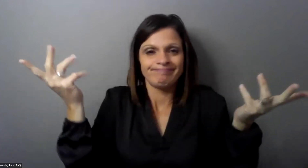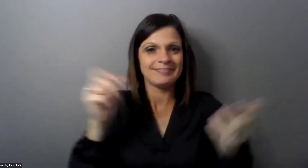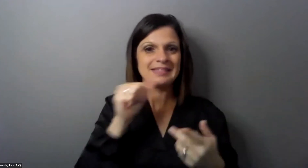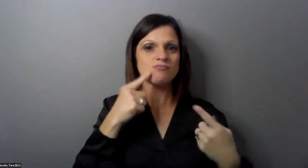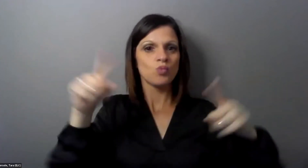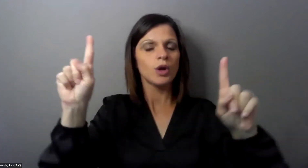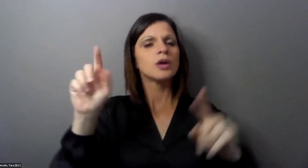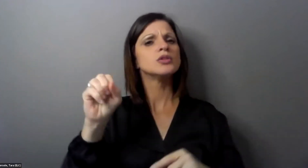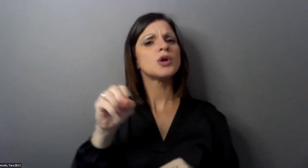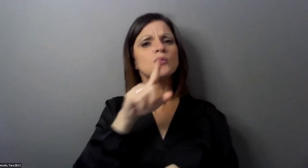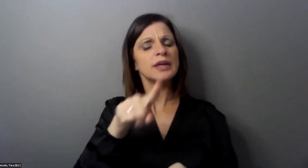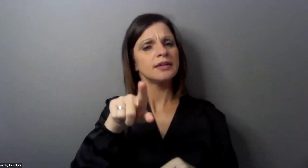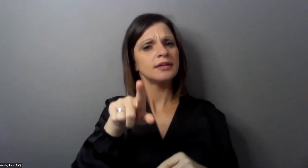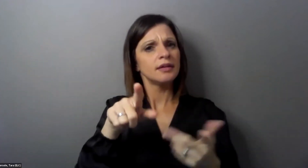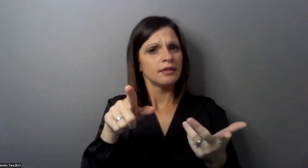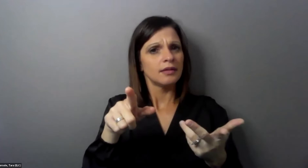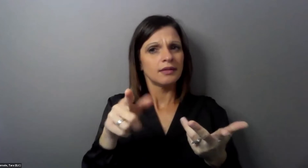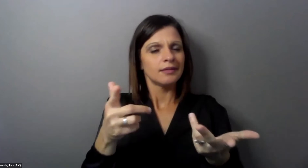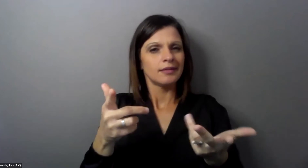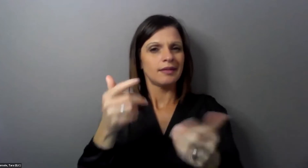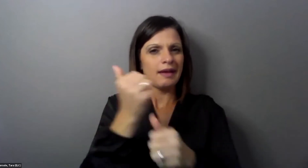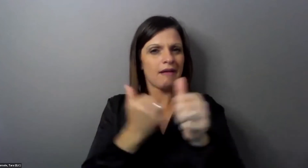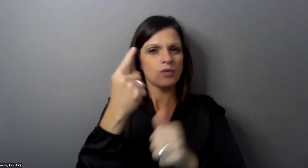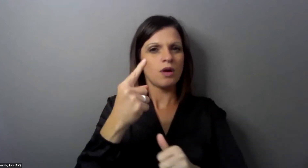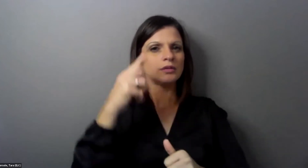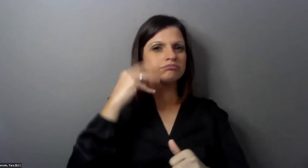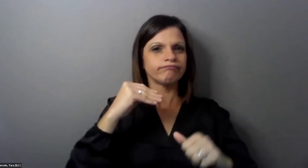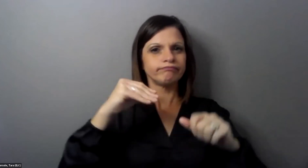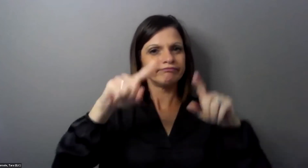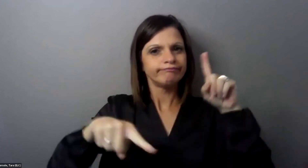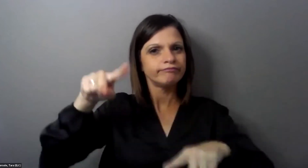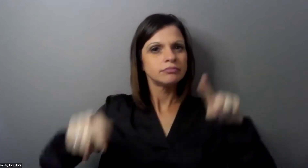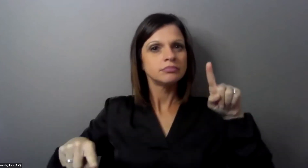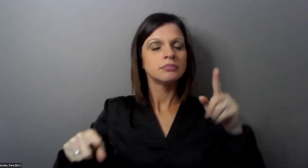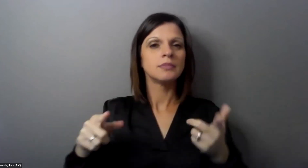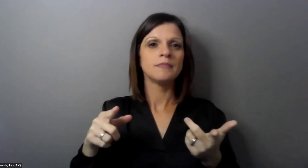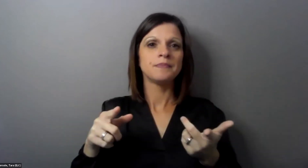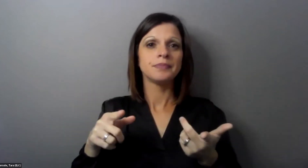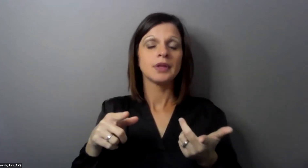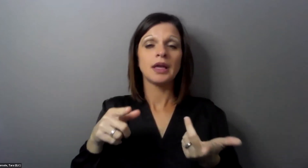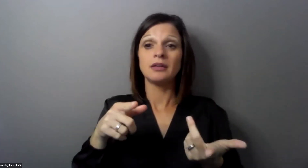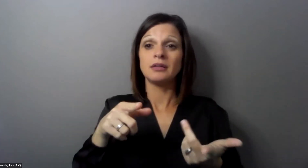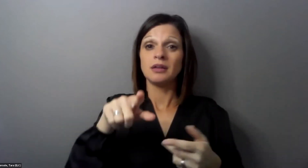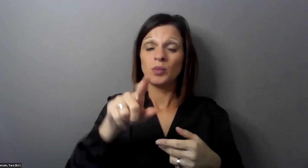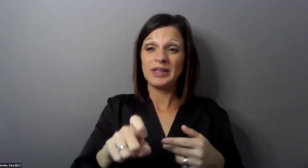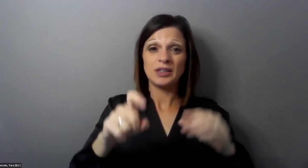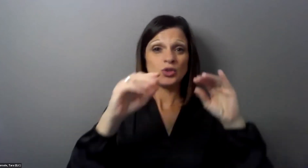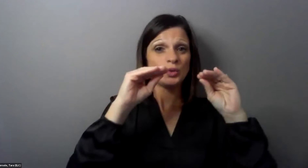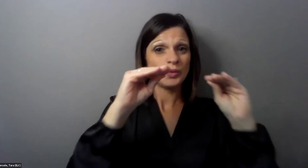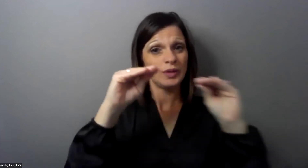You really need to ask everyone at each level as we just talked about. From the person, the receptionist all the way up to the provider.